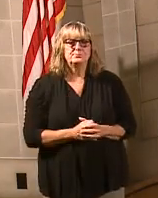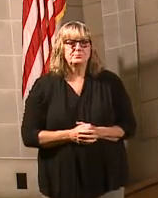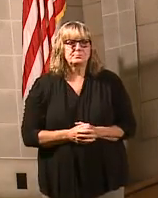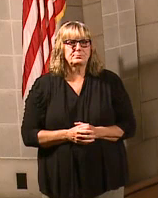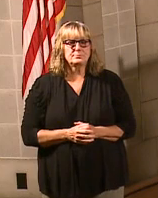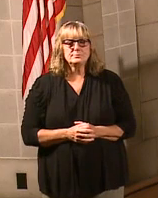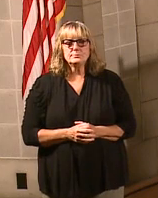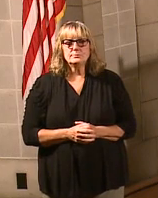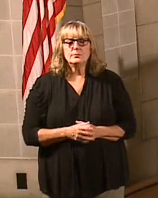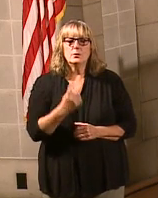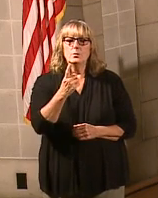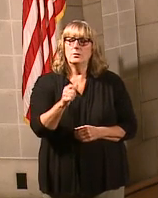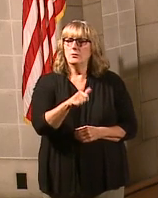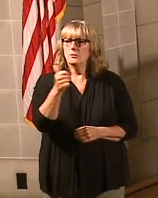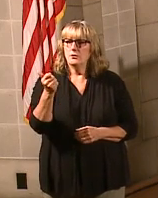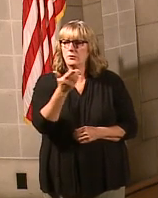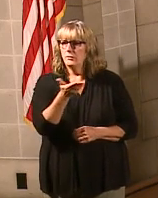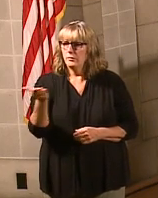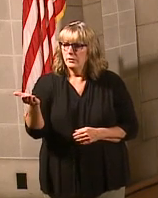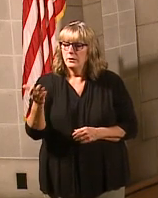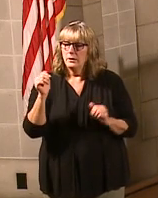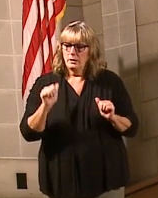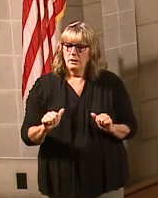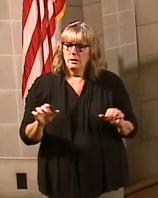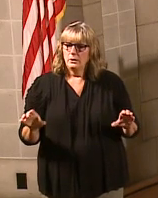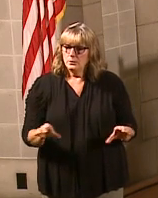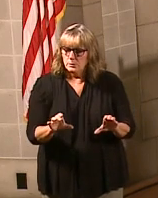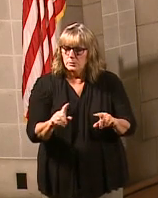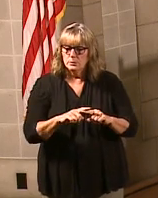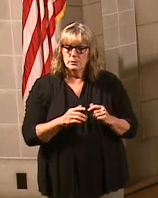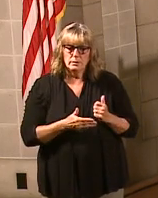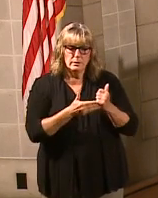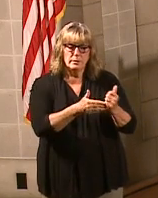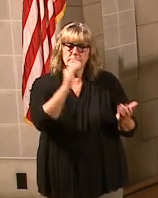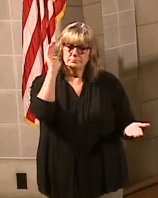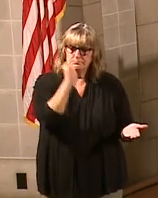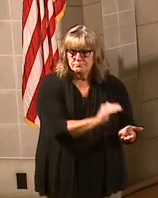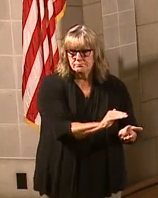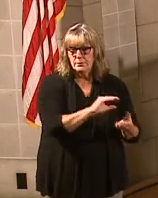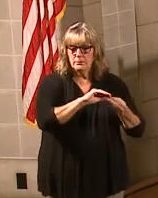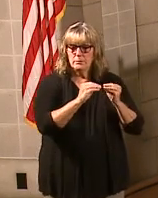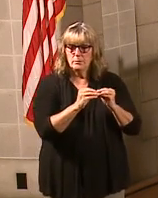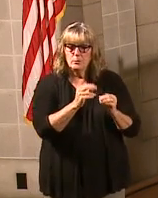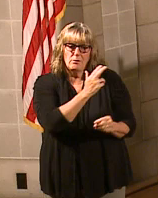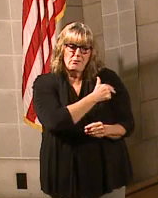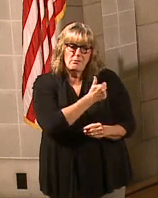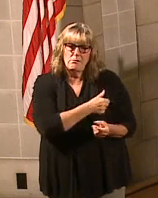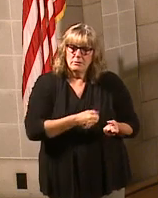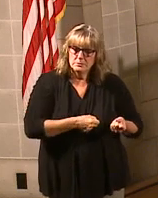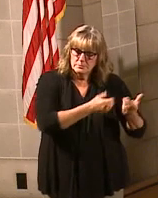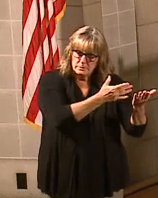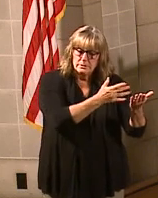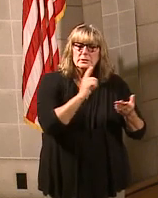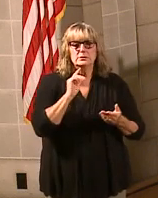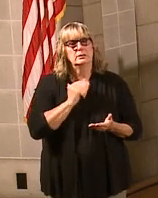THANK YOU. THANK YOU VERY MUCH, ANGIE.